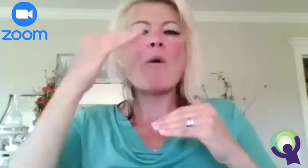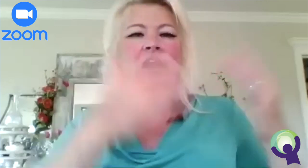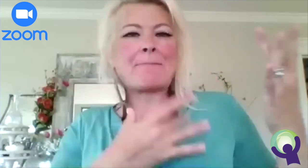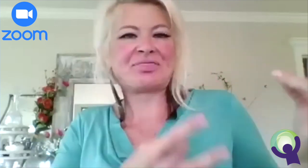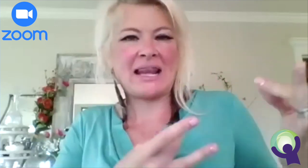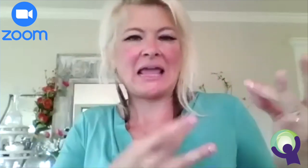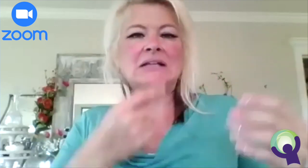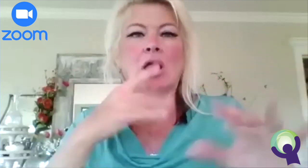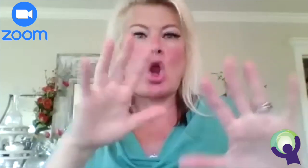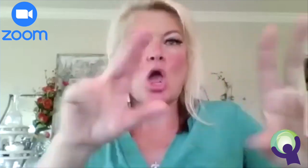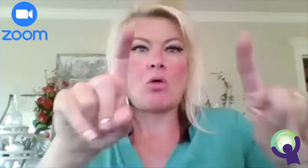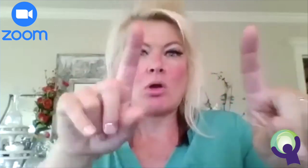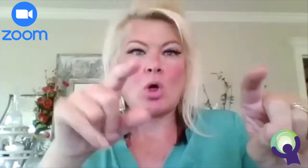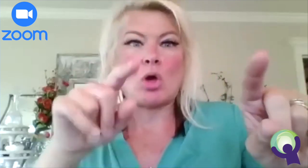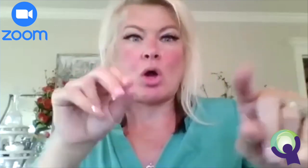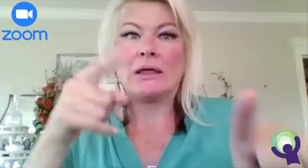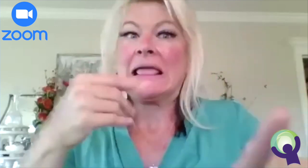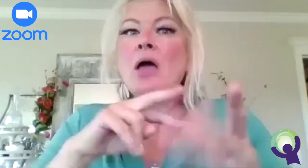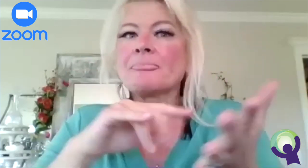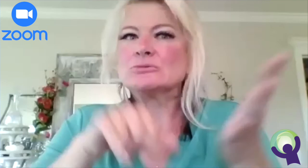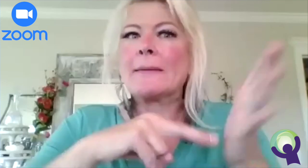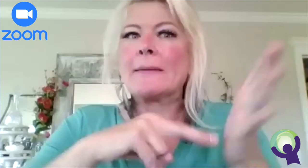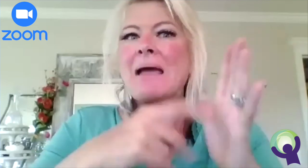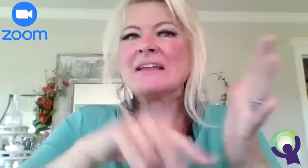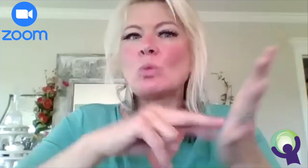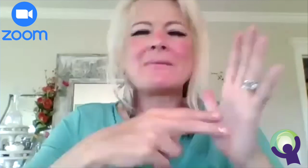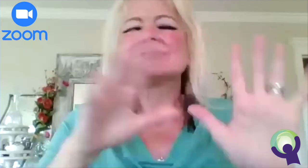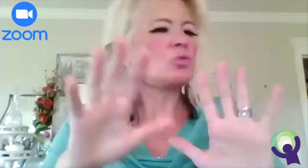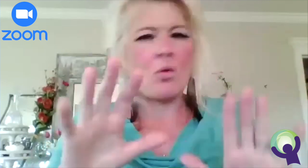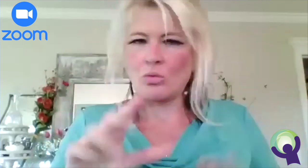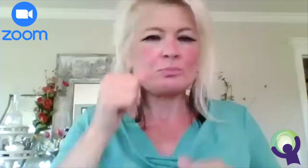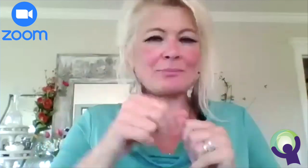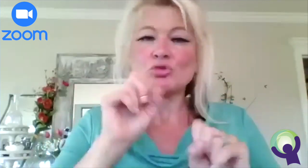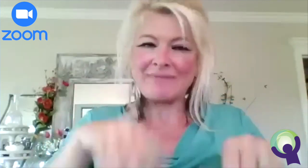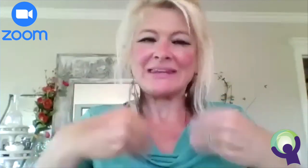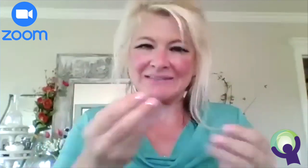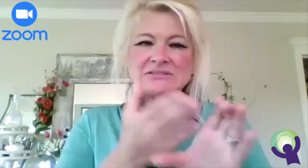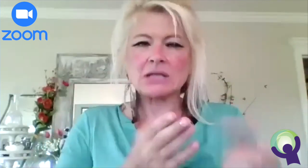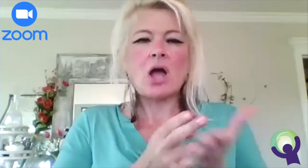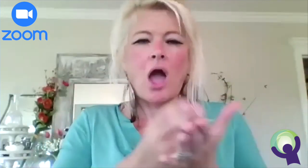it's people have over- empathy with that and what and say, "this is what they mean."